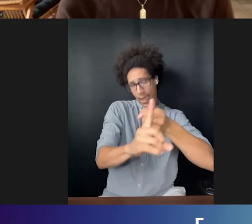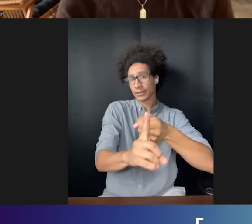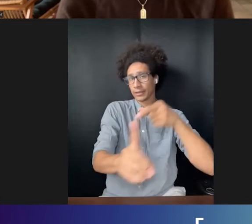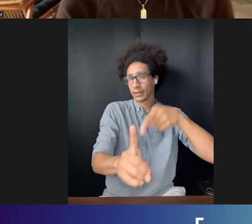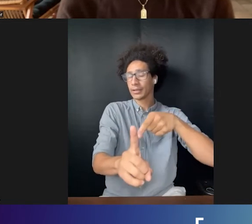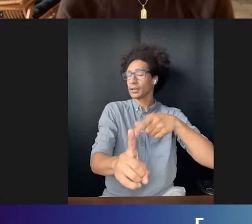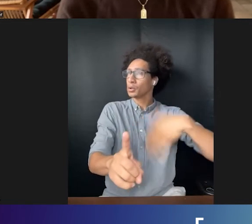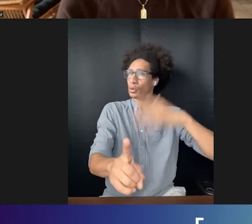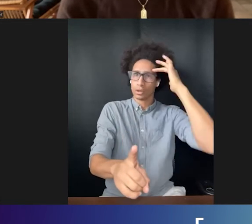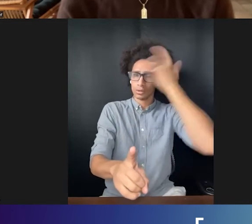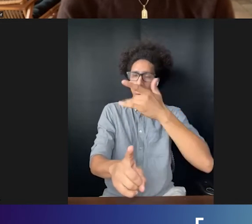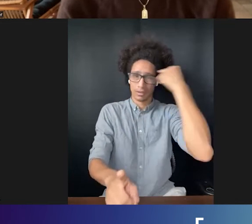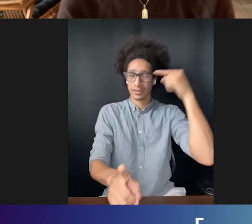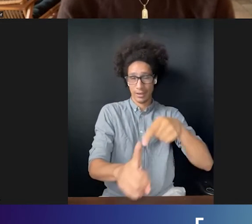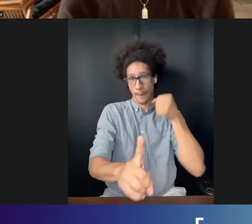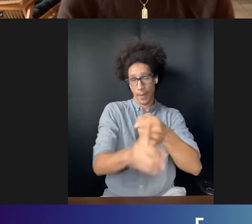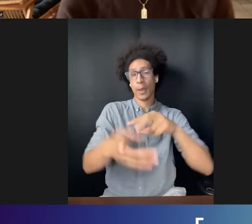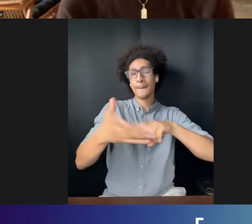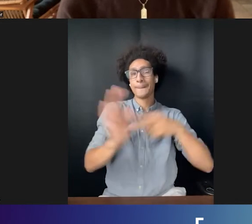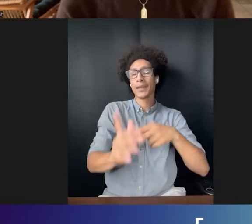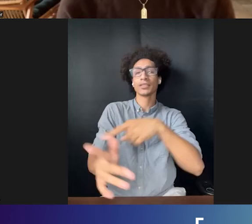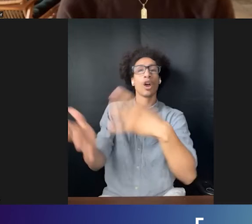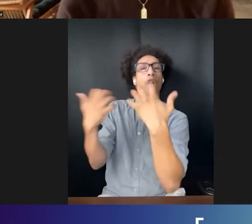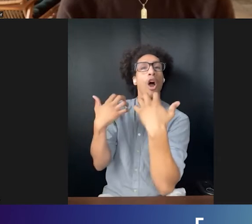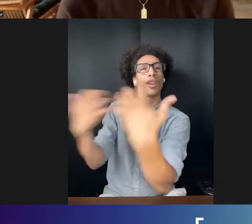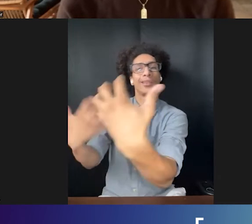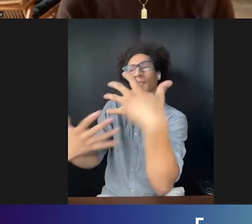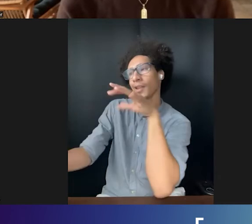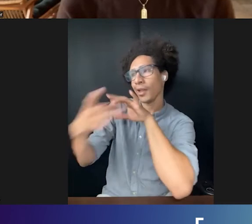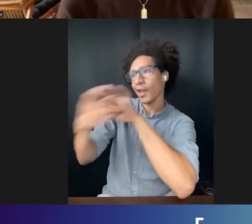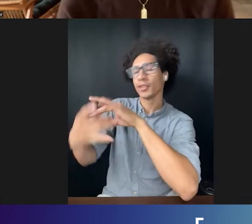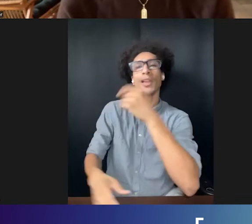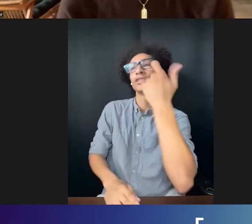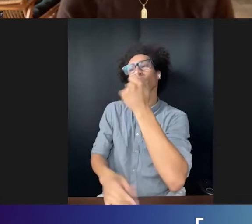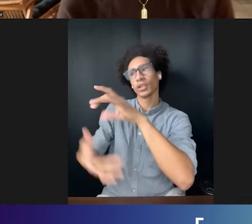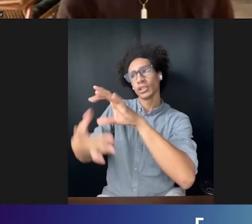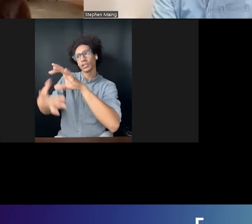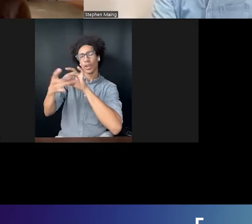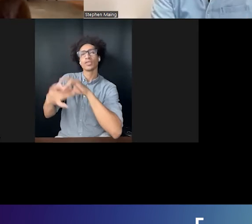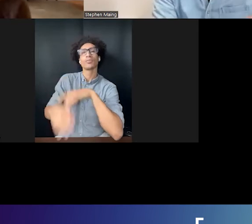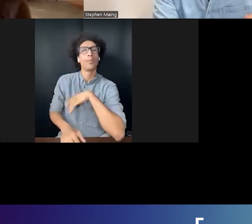audience engagement and subscription engagement. And I don't mean to sound antagonistic to the commerce of this. We need the commerce.